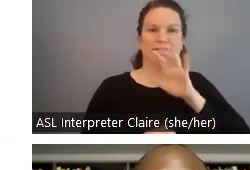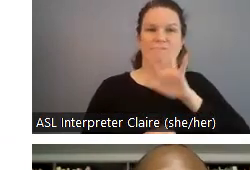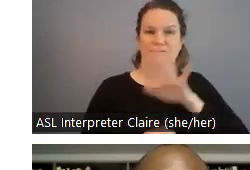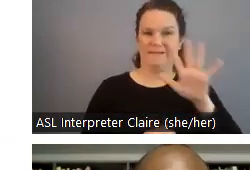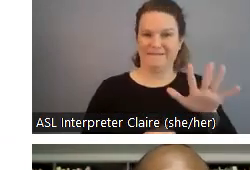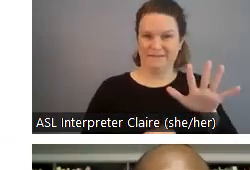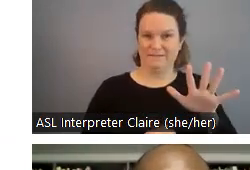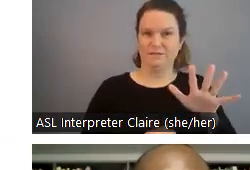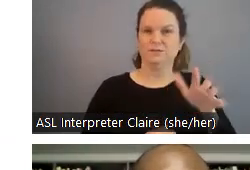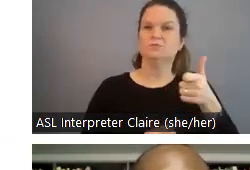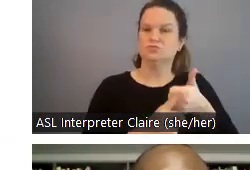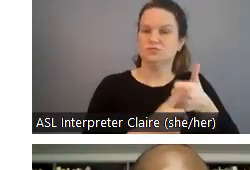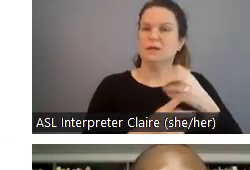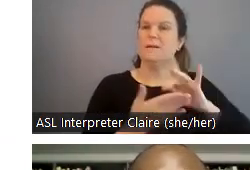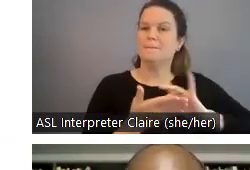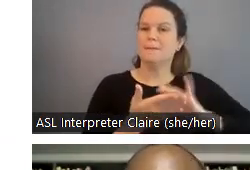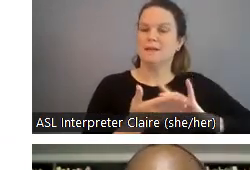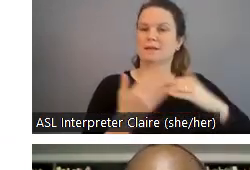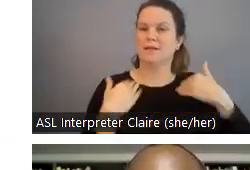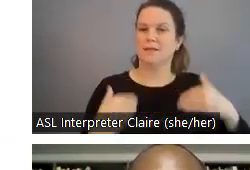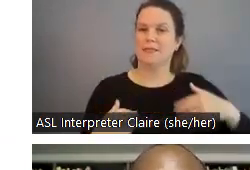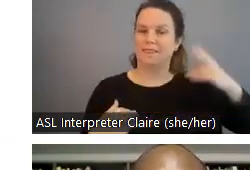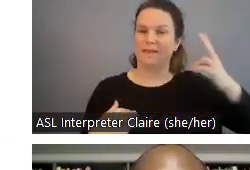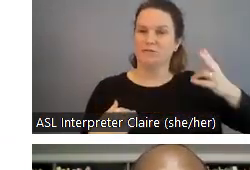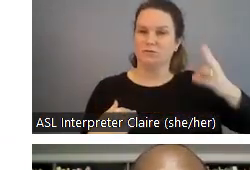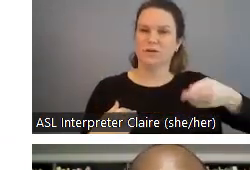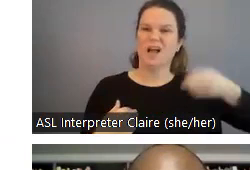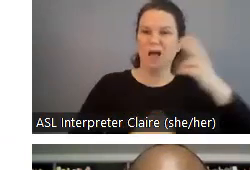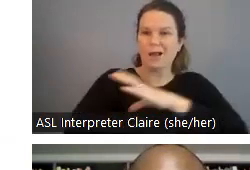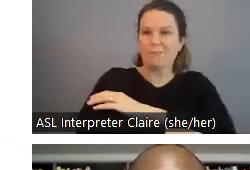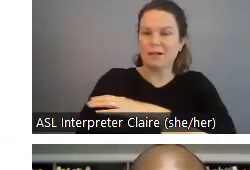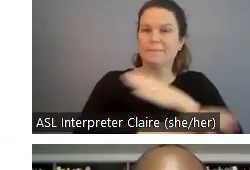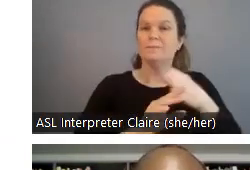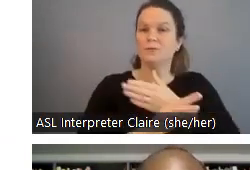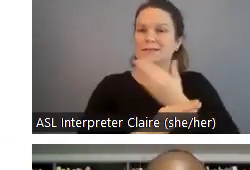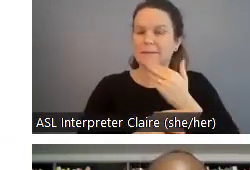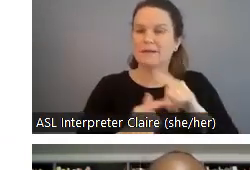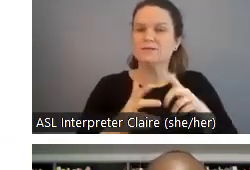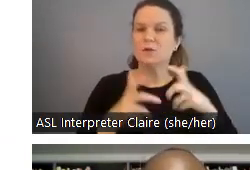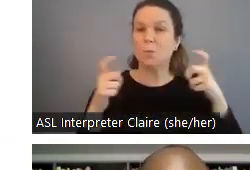she does have some medical history of high blood pressure, pre-diabetes,